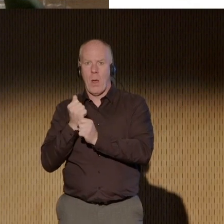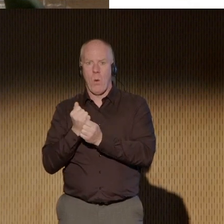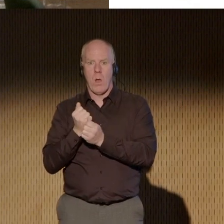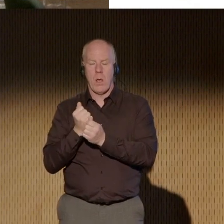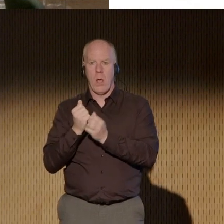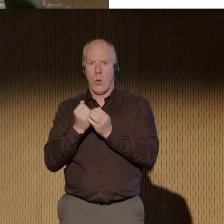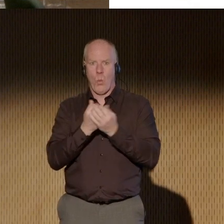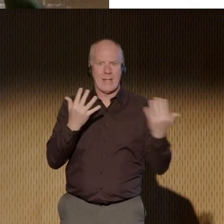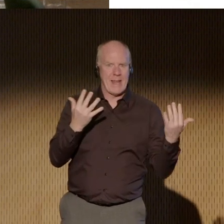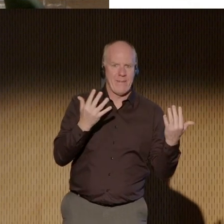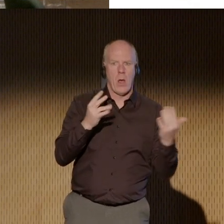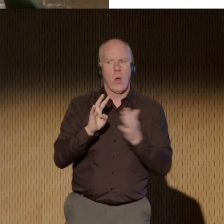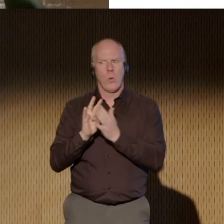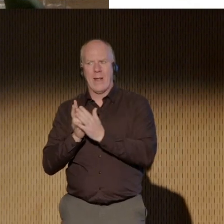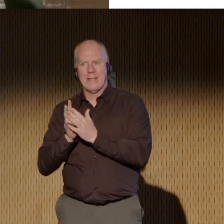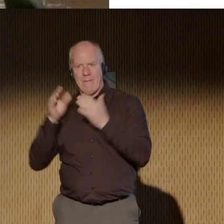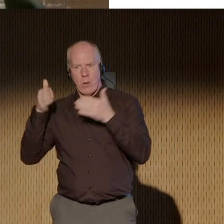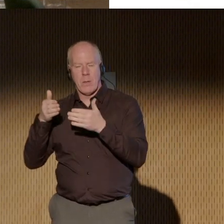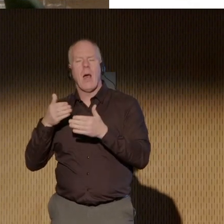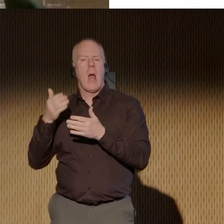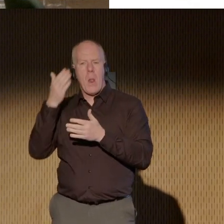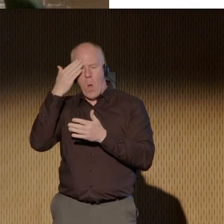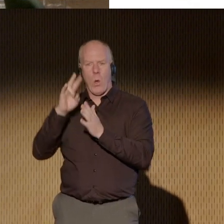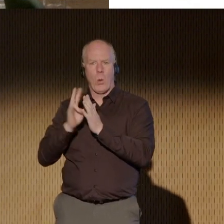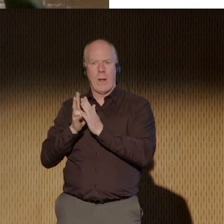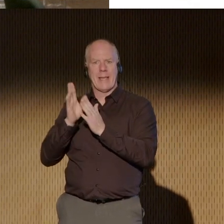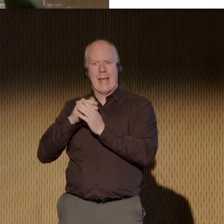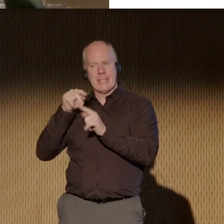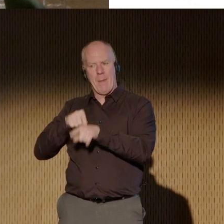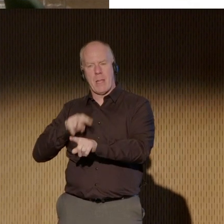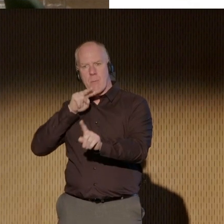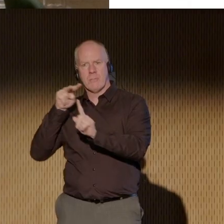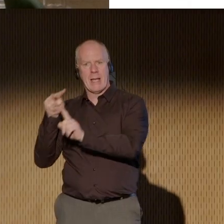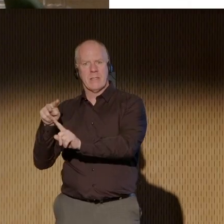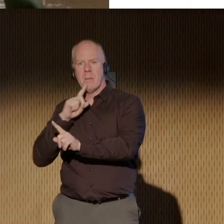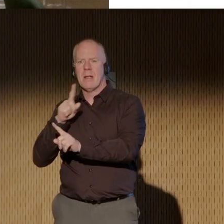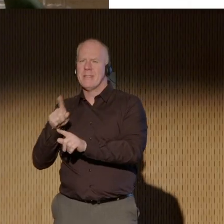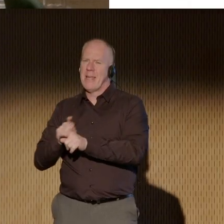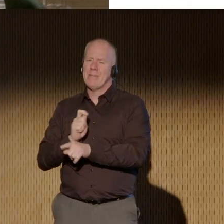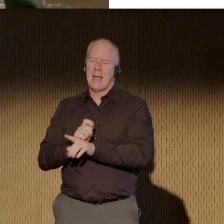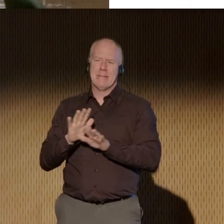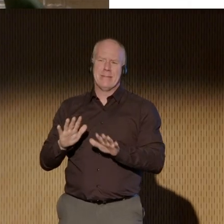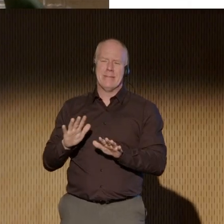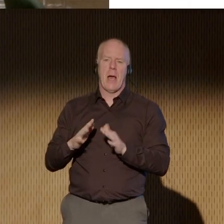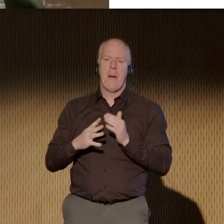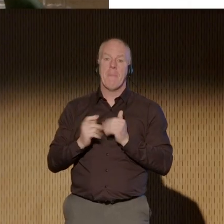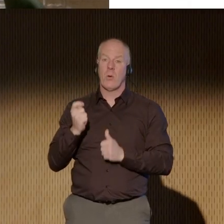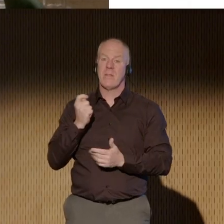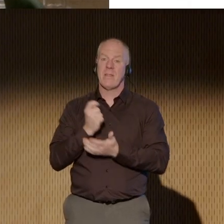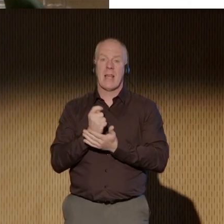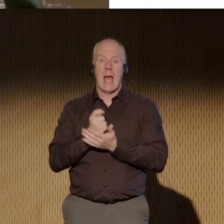quality. I know the quality can be subjective. So for me, like most things in higher education now,